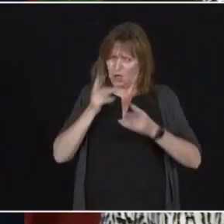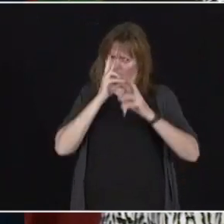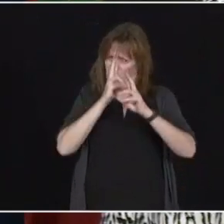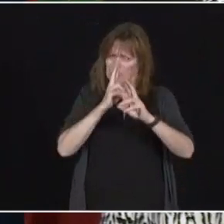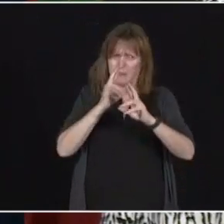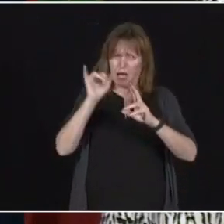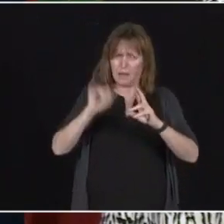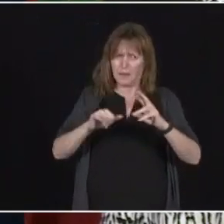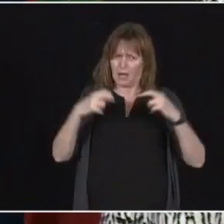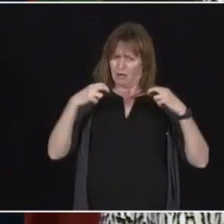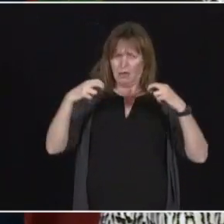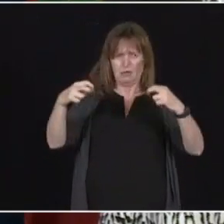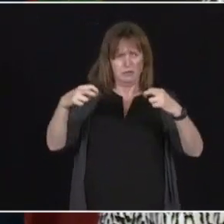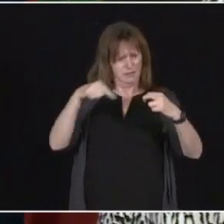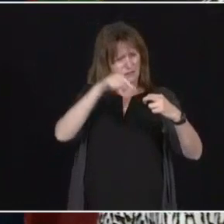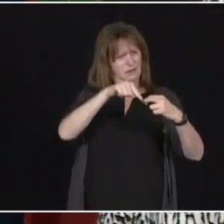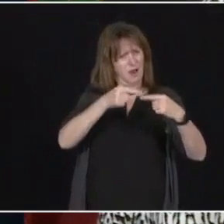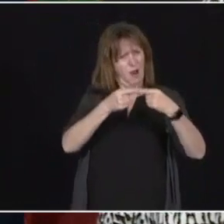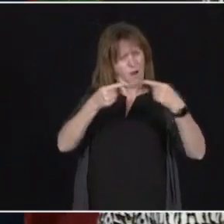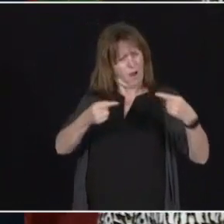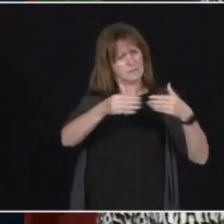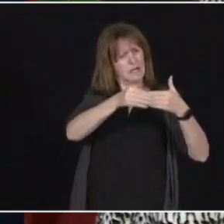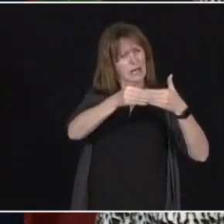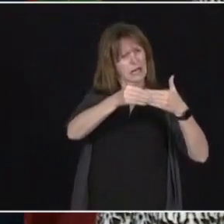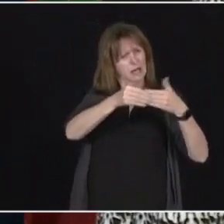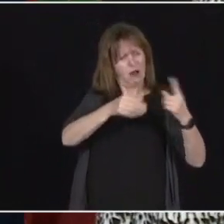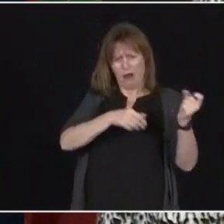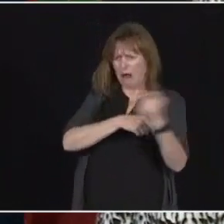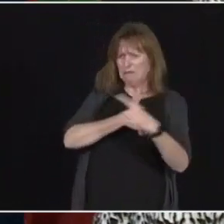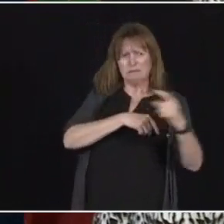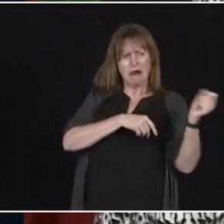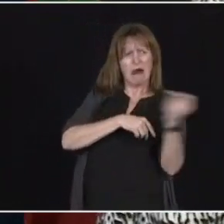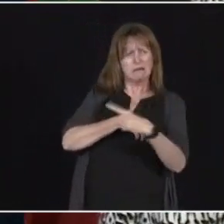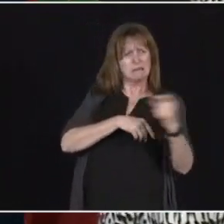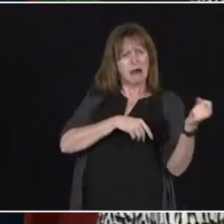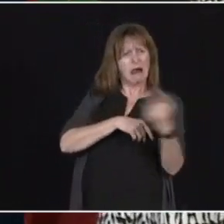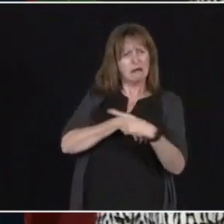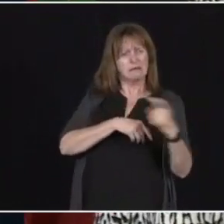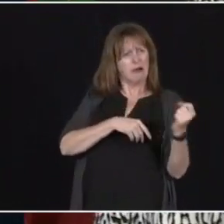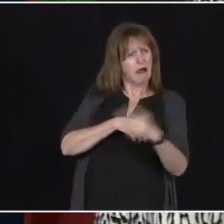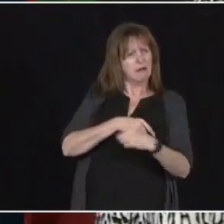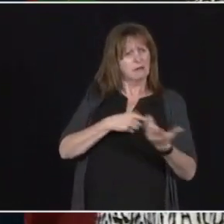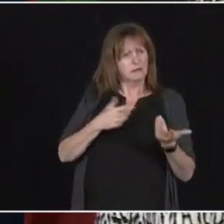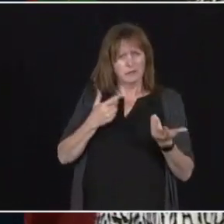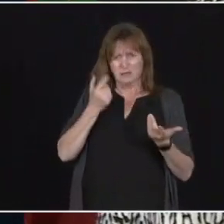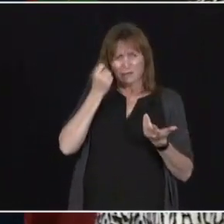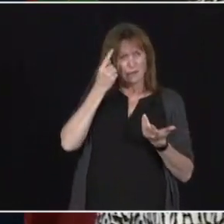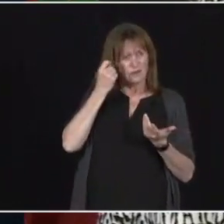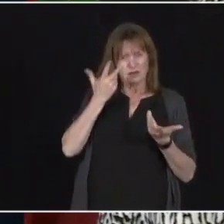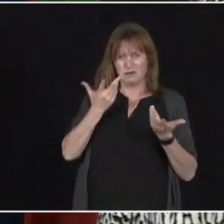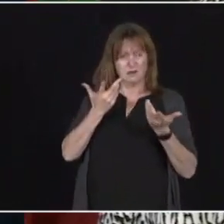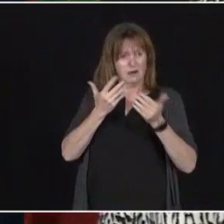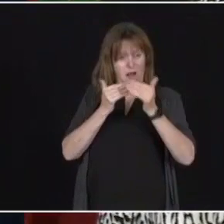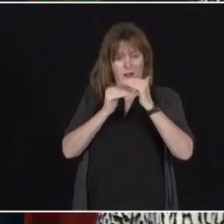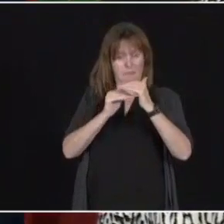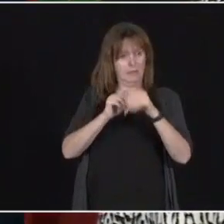get to know what you know and do you respect the legislature, if you are not going to answer questions from the leader of the opposition in